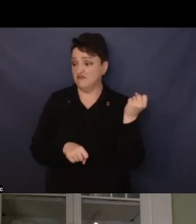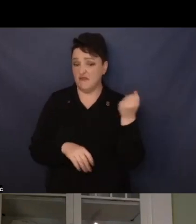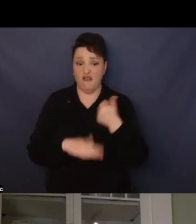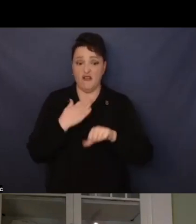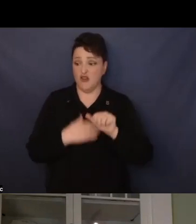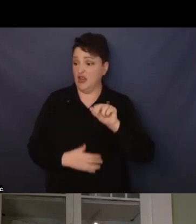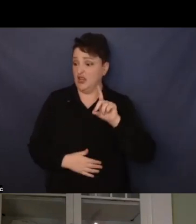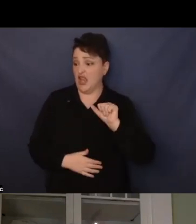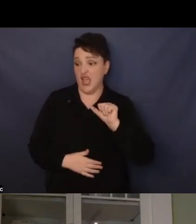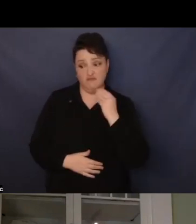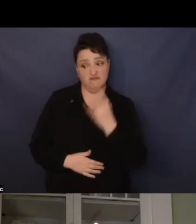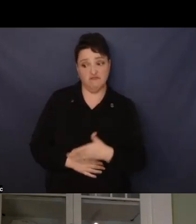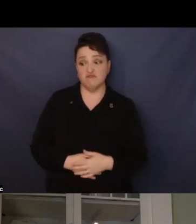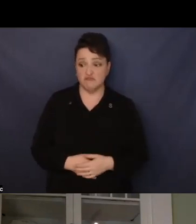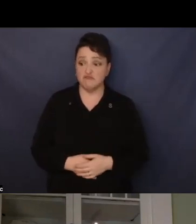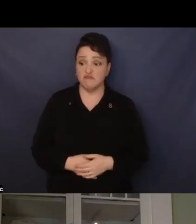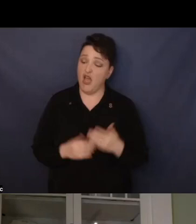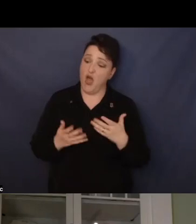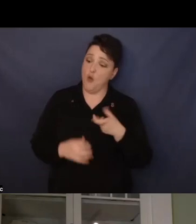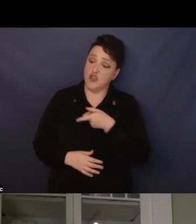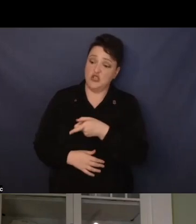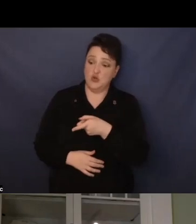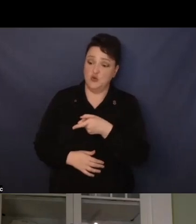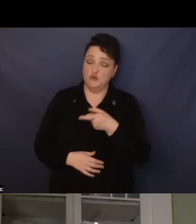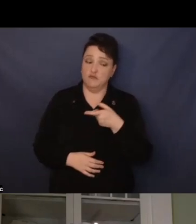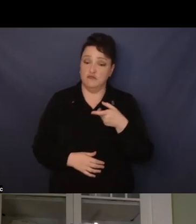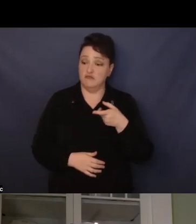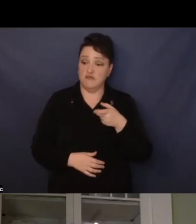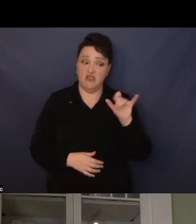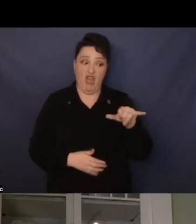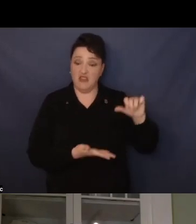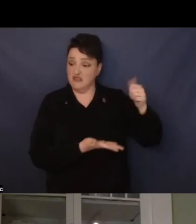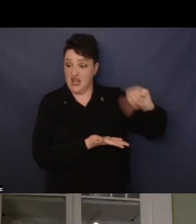And you would like them to reconsider the denial and that you are, once again, open to